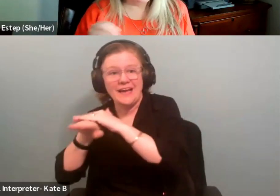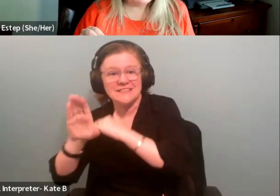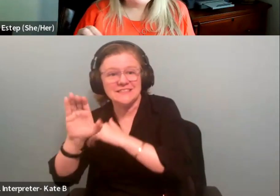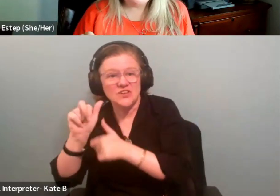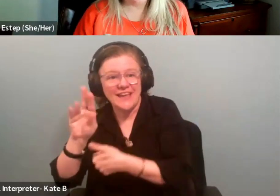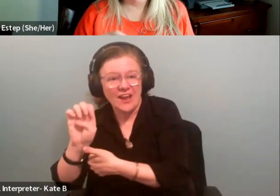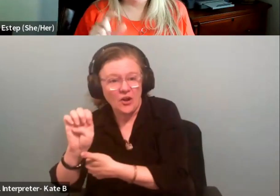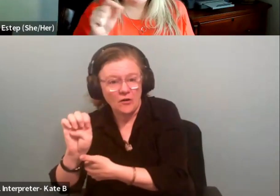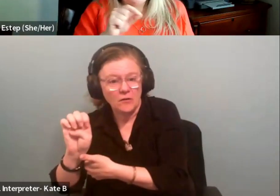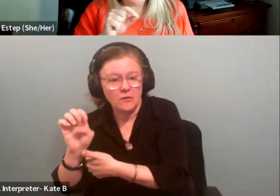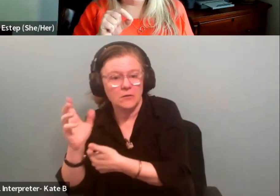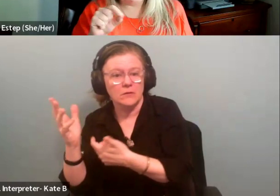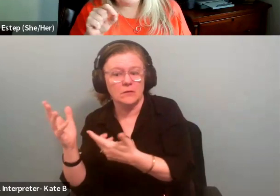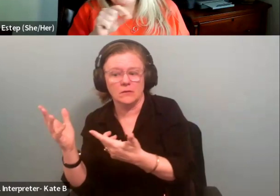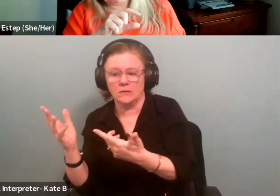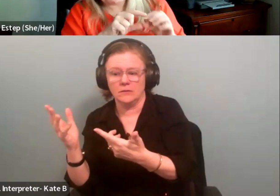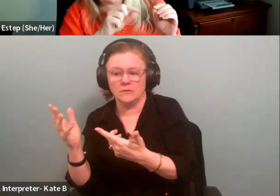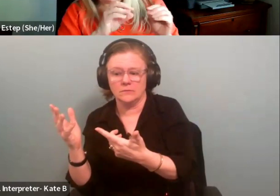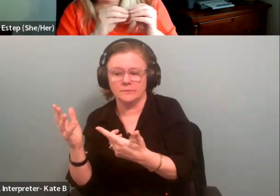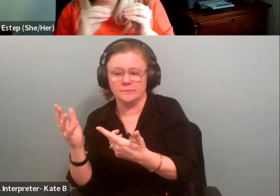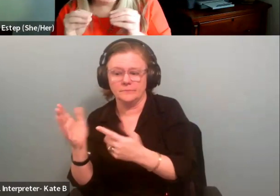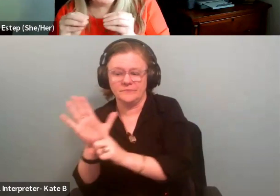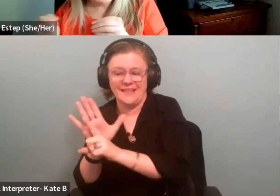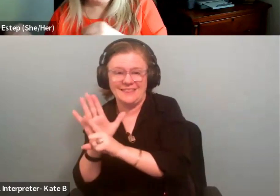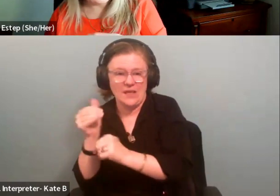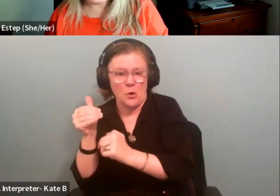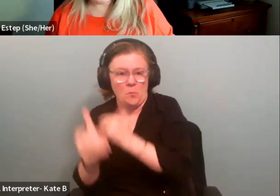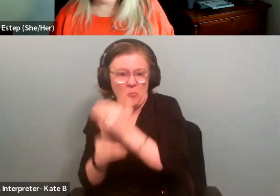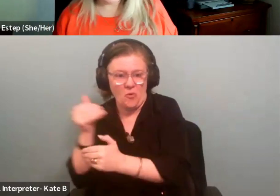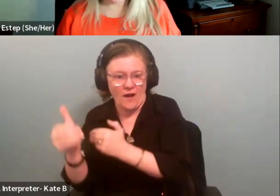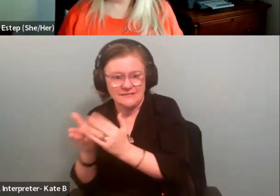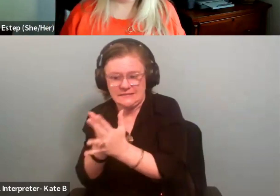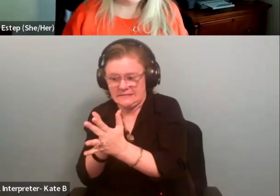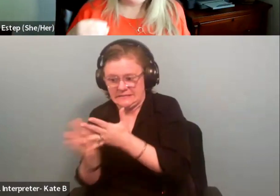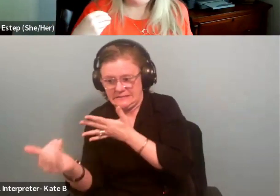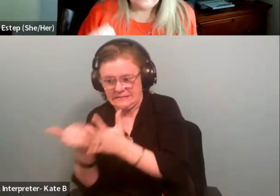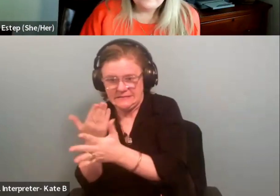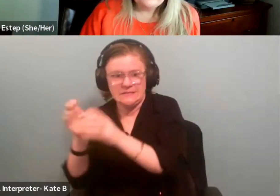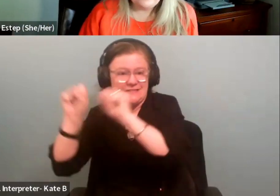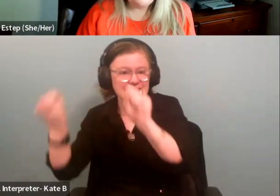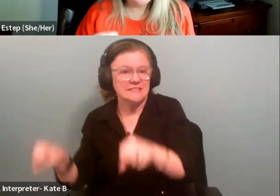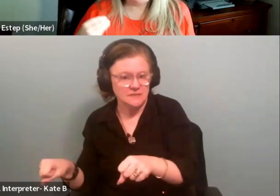simply means they're their process to and through the system, and how does how does